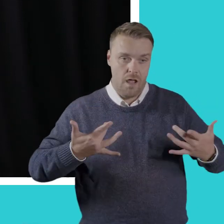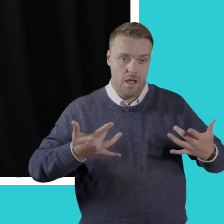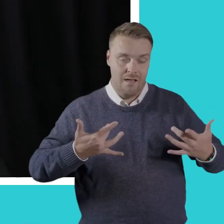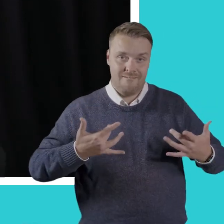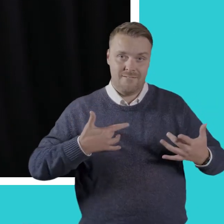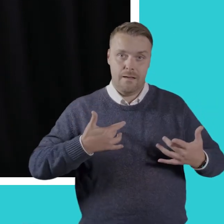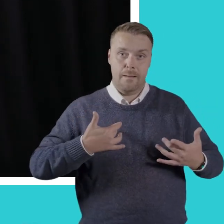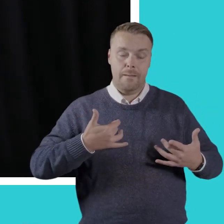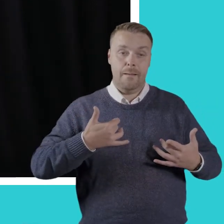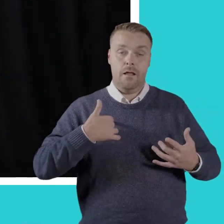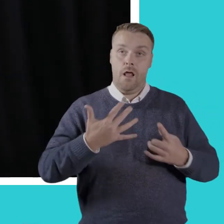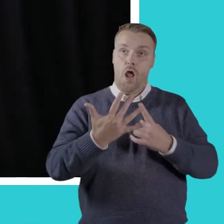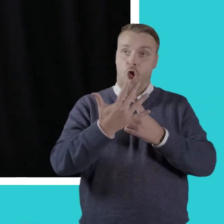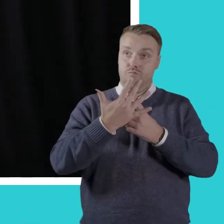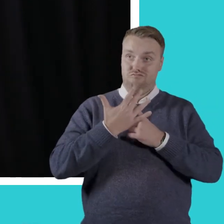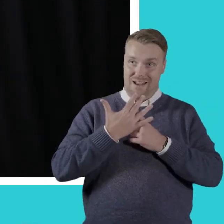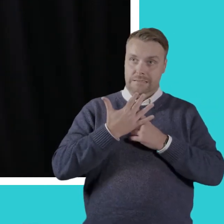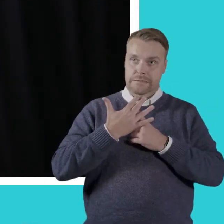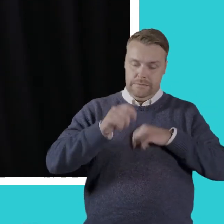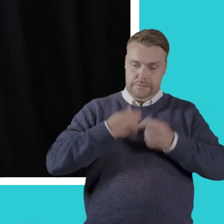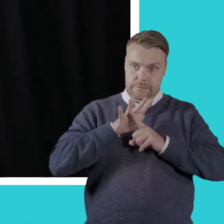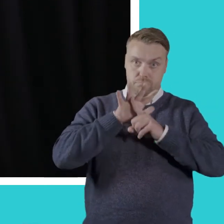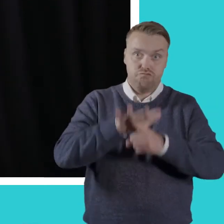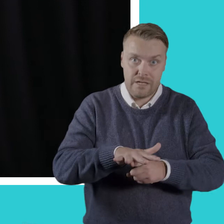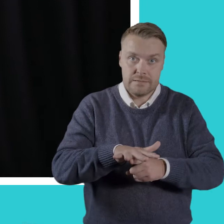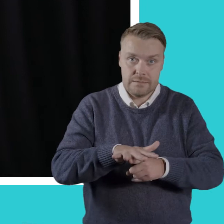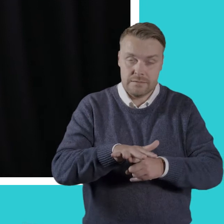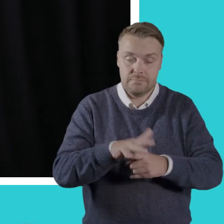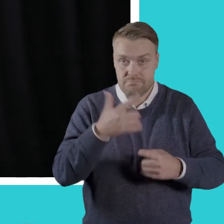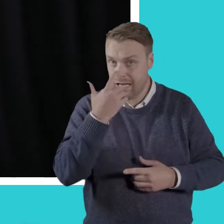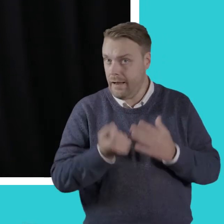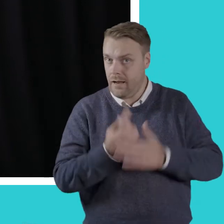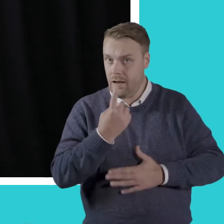people can become oppressors. And this is a really painful and difficult thing to speak to